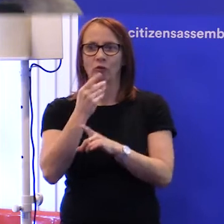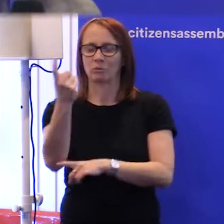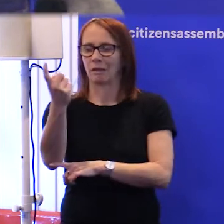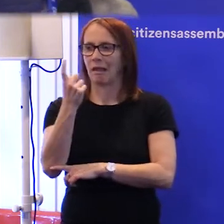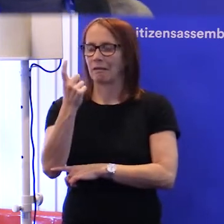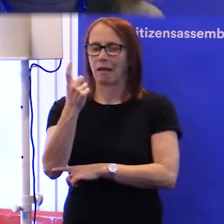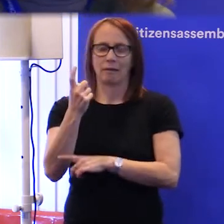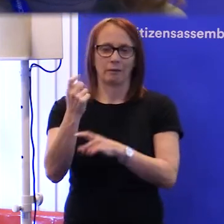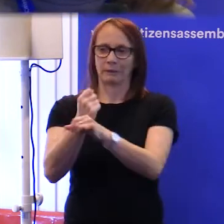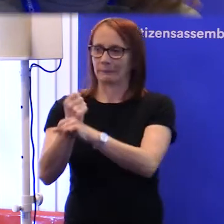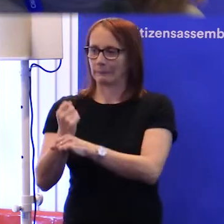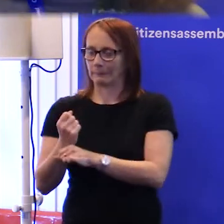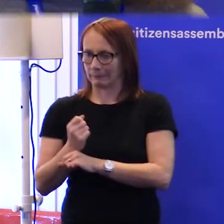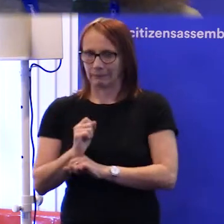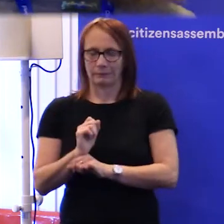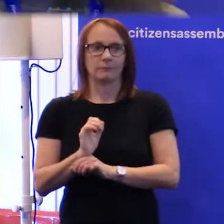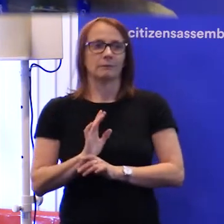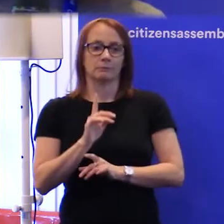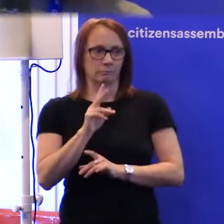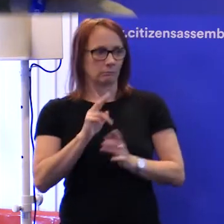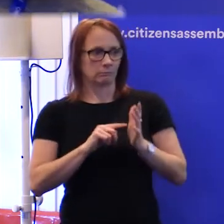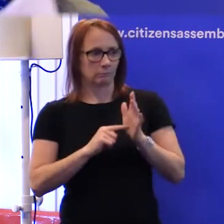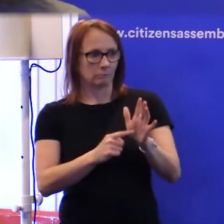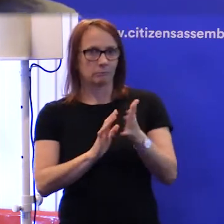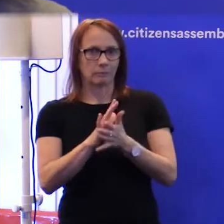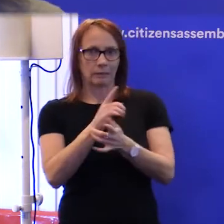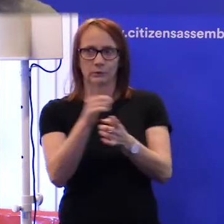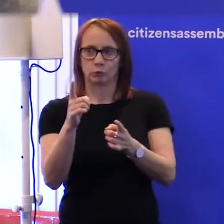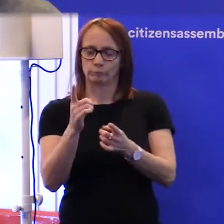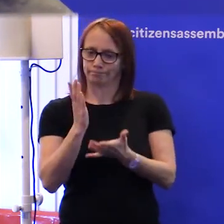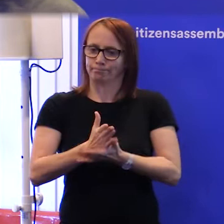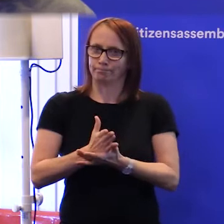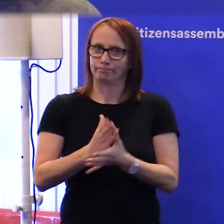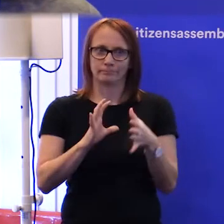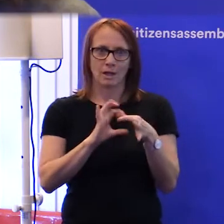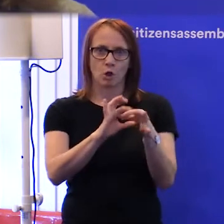other commitments I think it shows a trust and connection that is building up